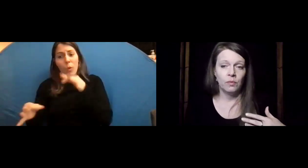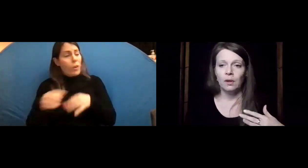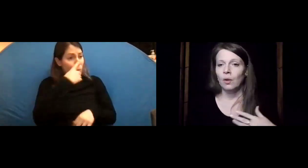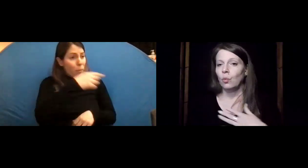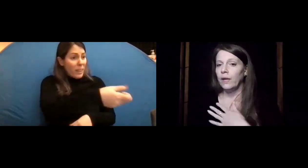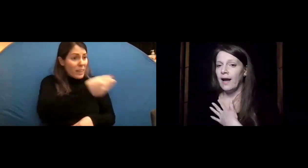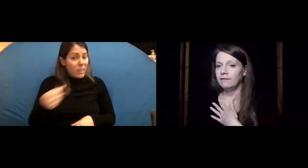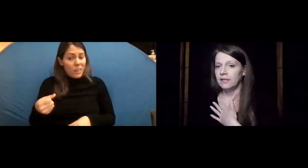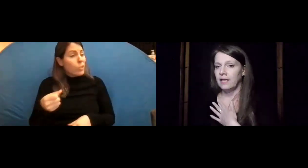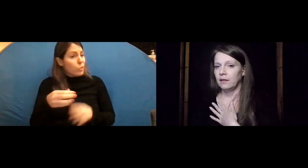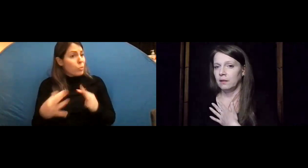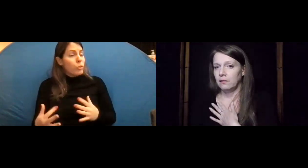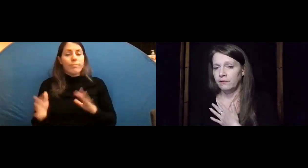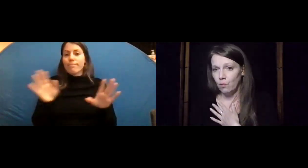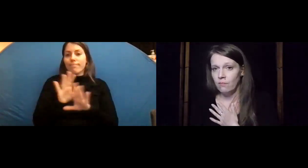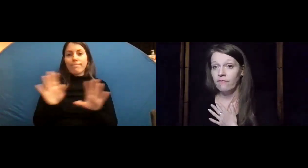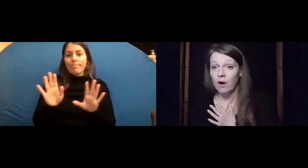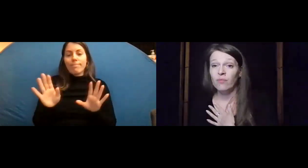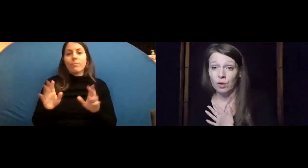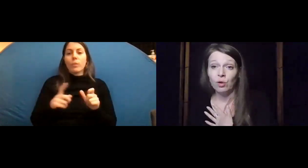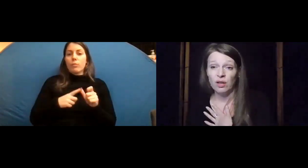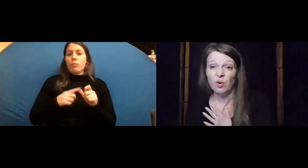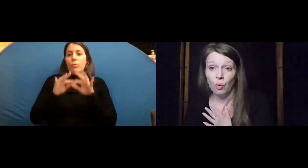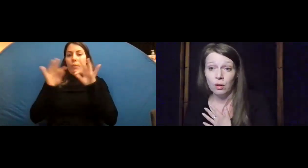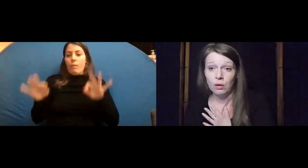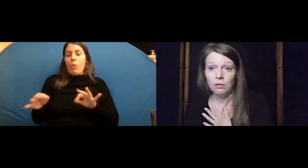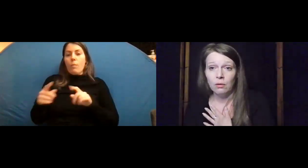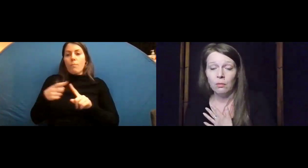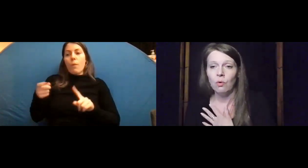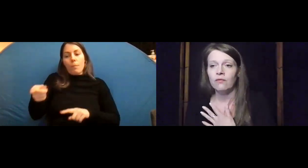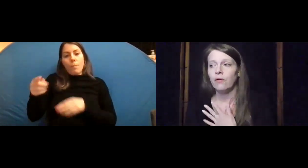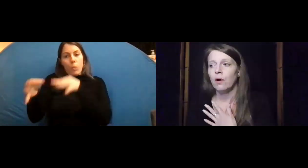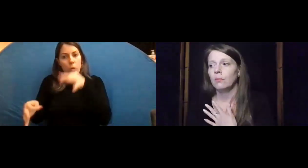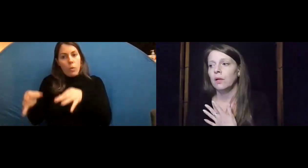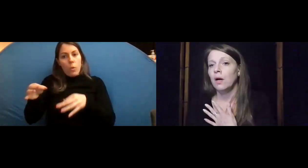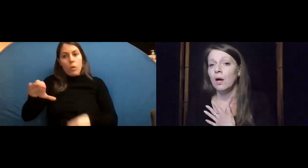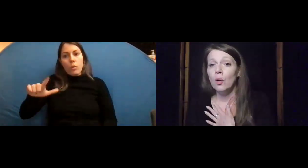got a ticket. I need to be in court. Get me an interpreter.